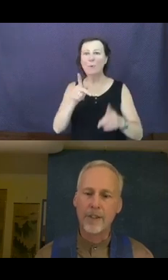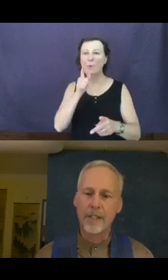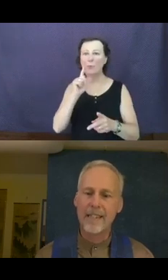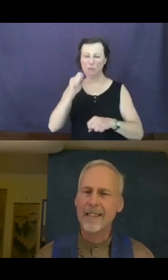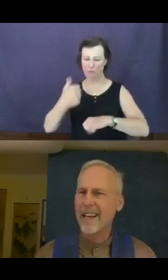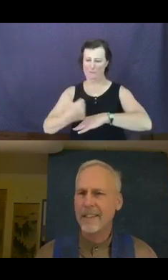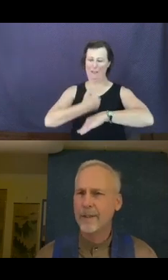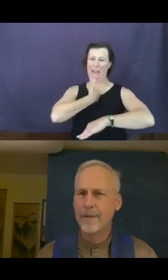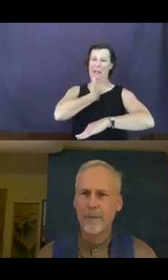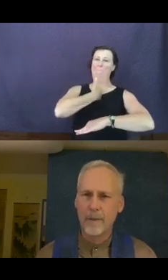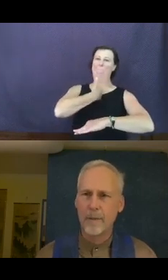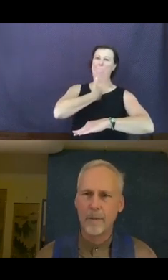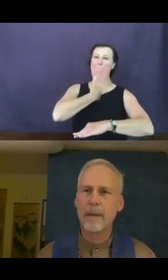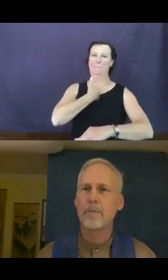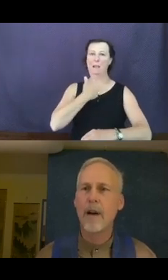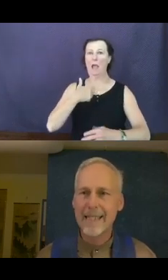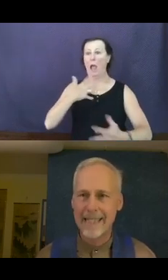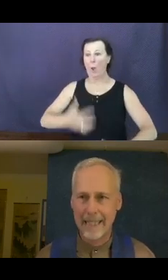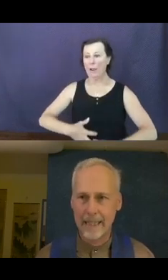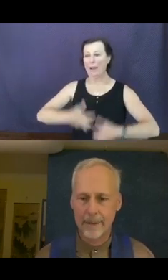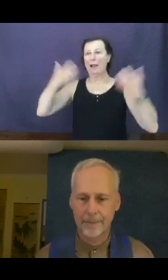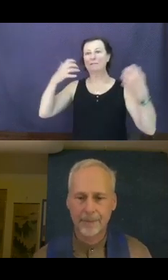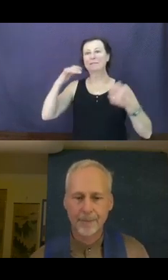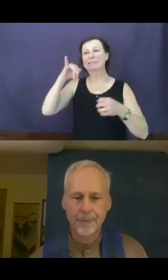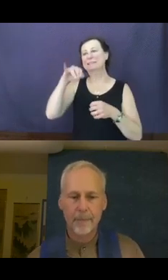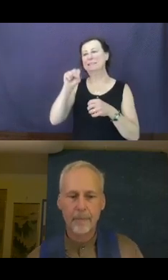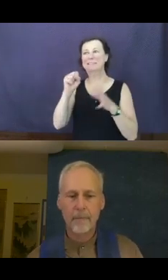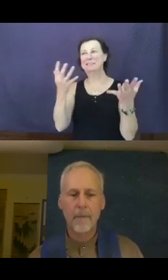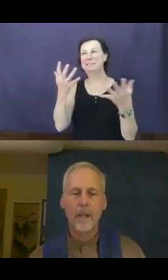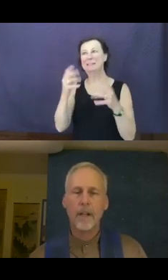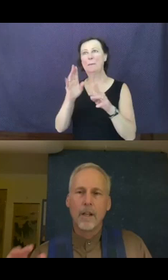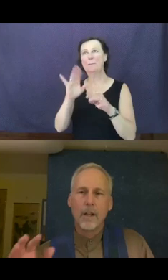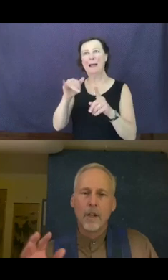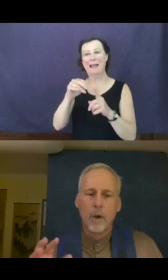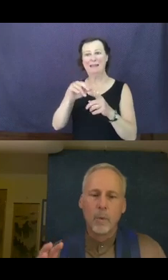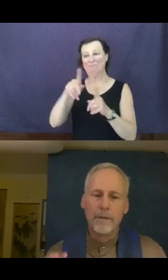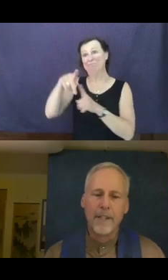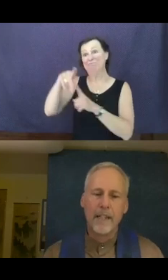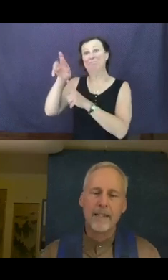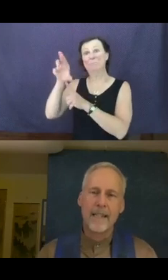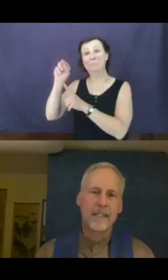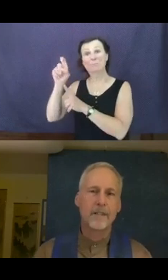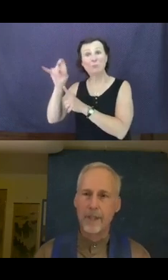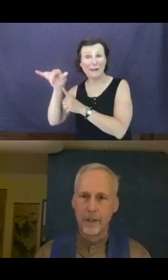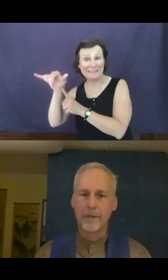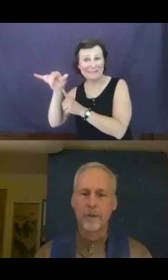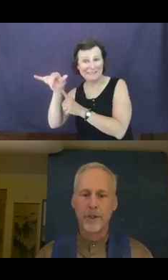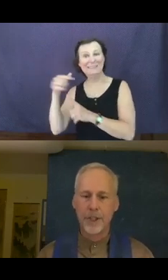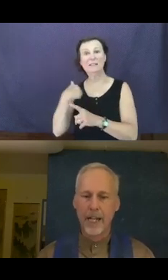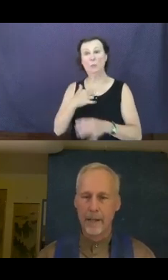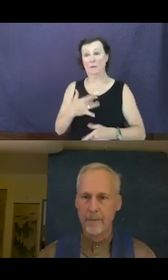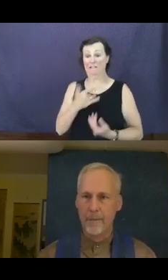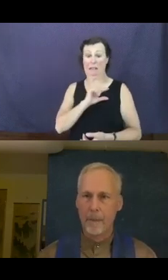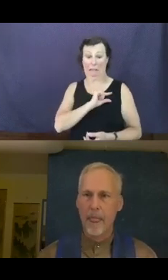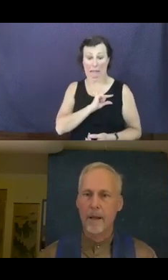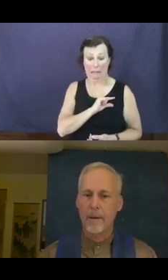is kind of by proxy. We feel a sense of guilt or shame,